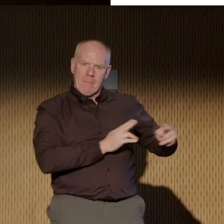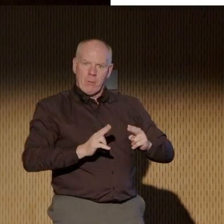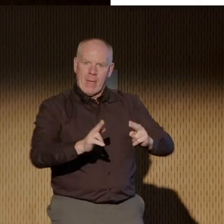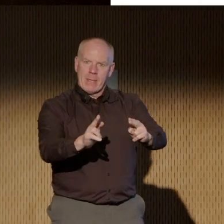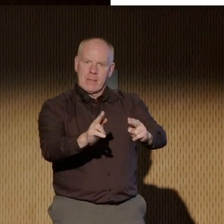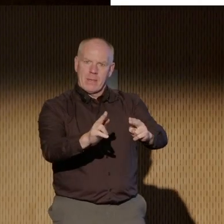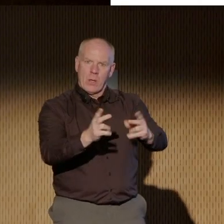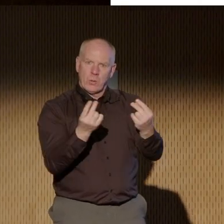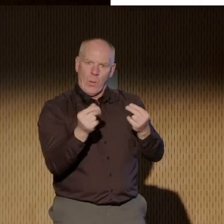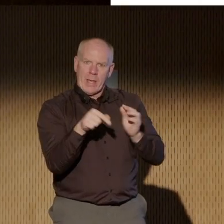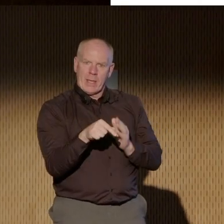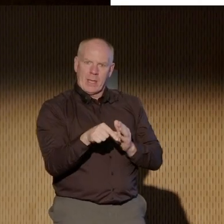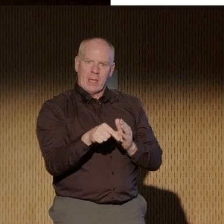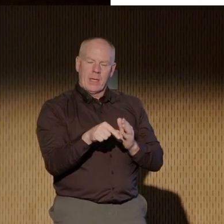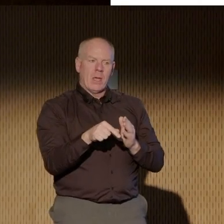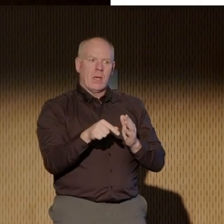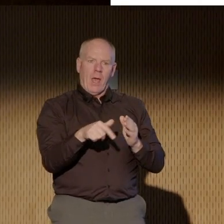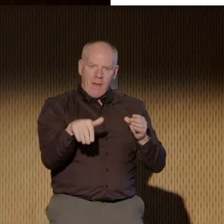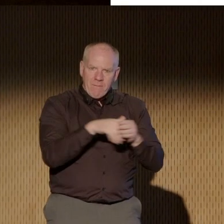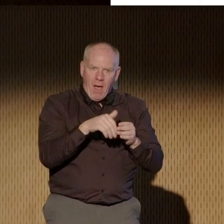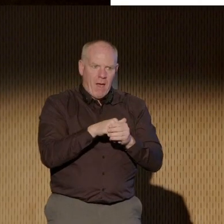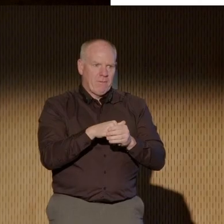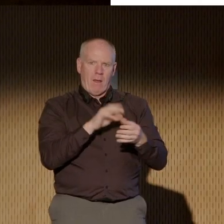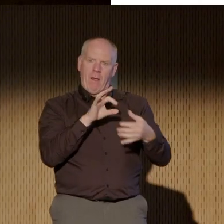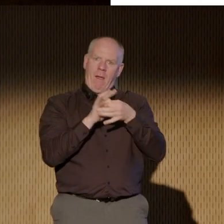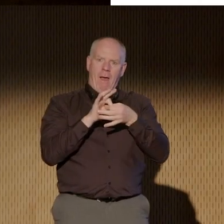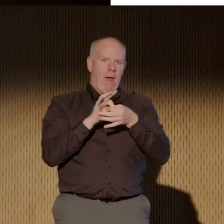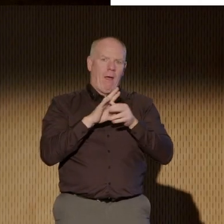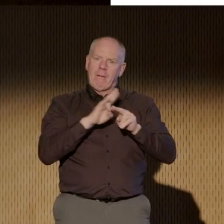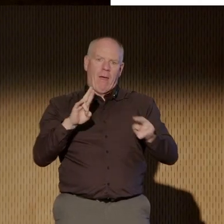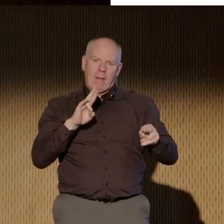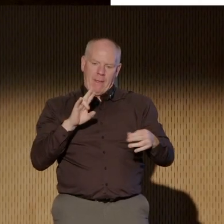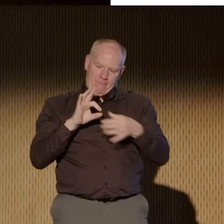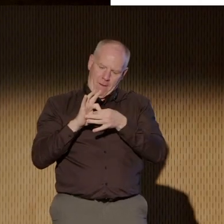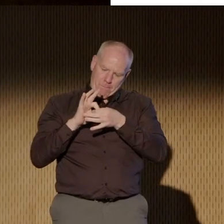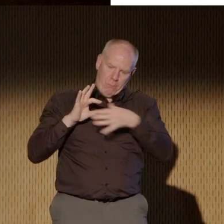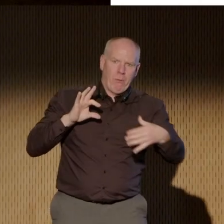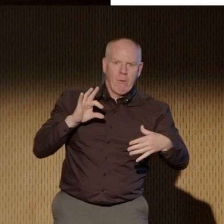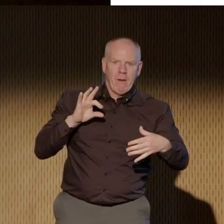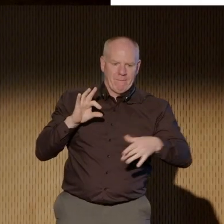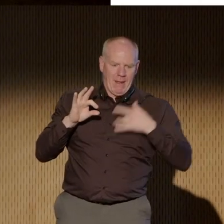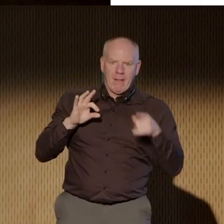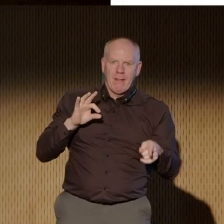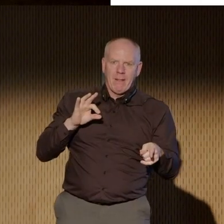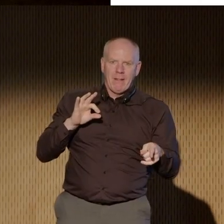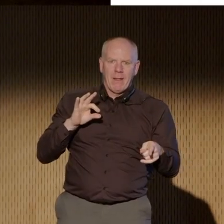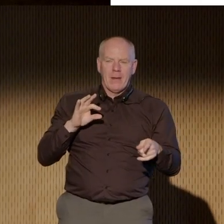and where they are engaging or not engaging, who are the heavy users or not heavy users. We